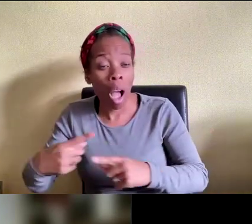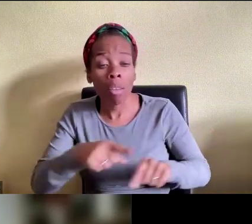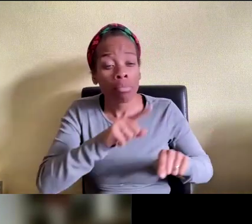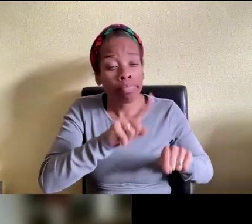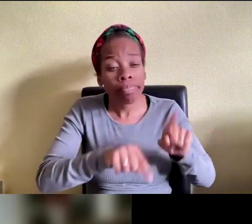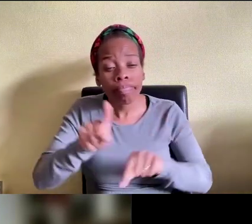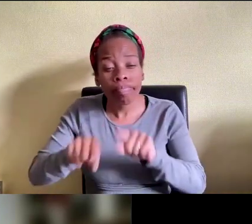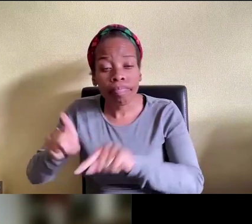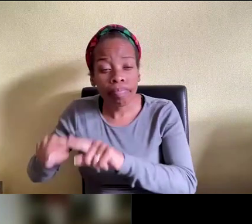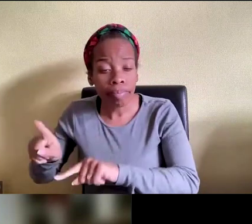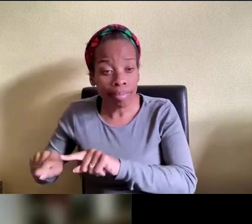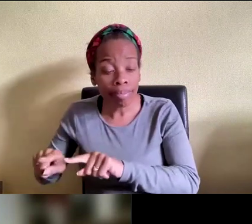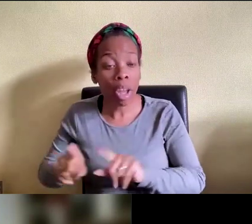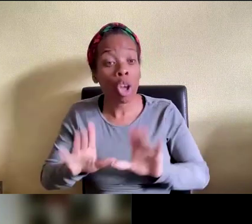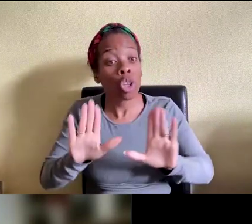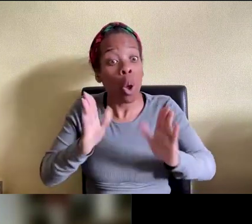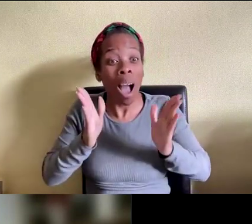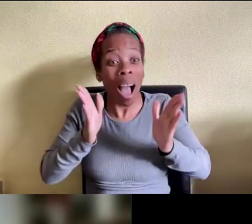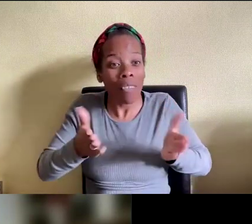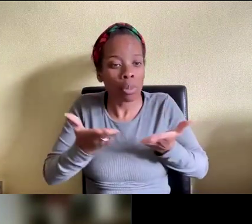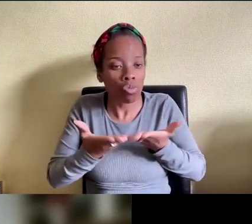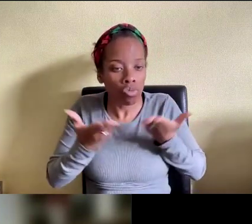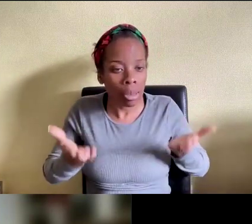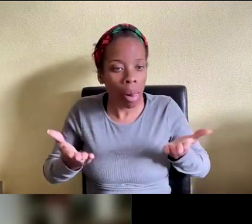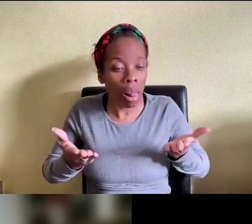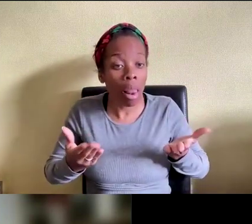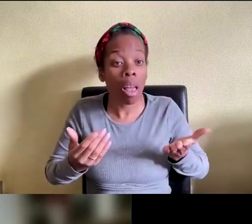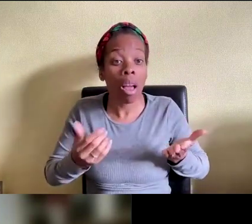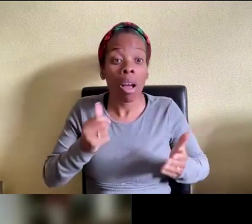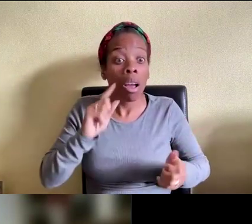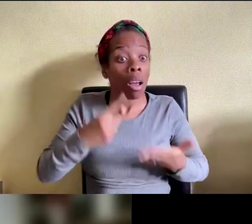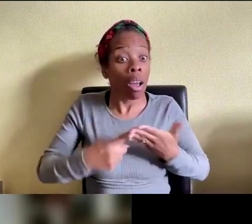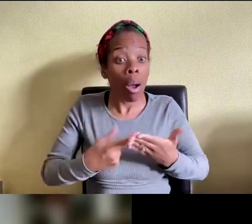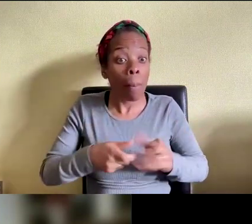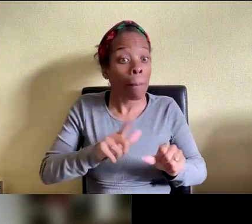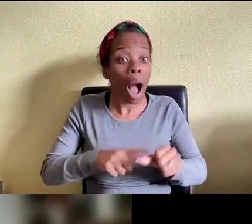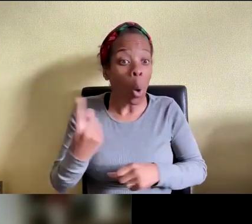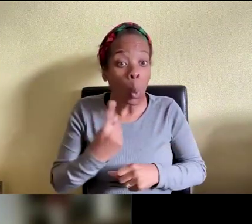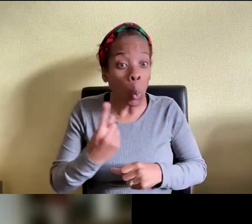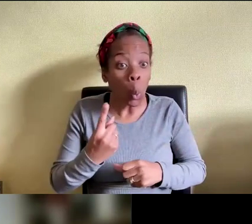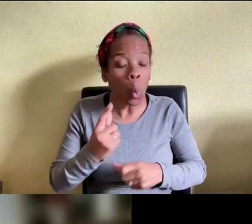the interpretation of the judge. So the reality is you are always best off taking the first act of discrimination and getting